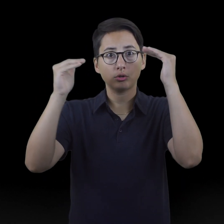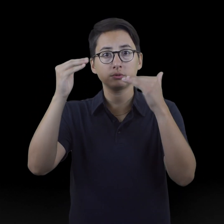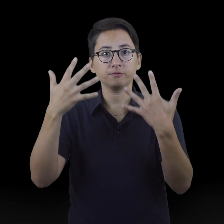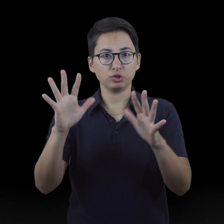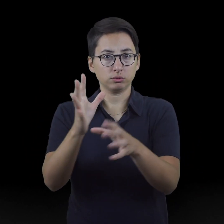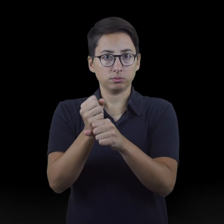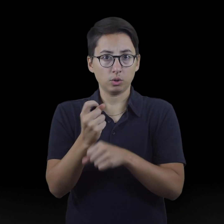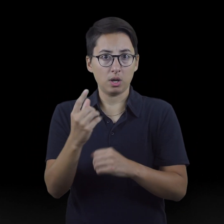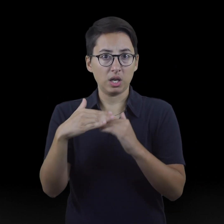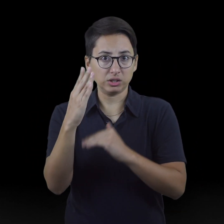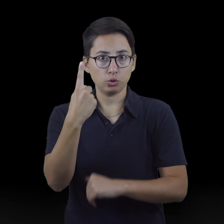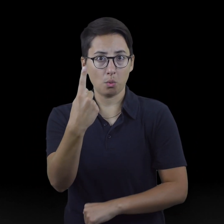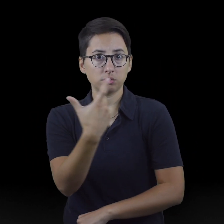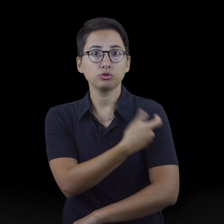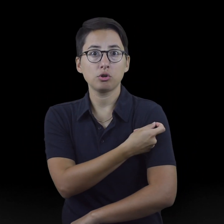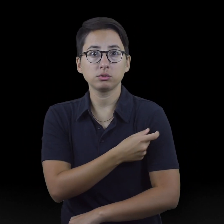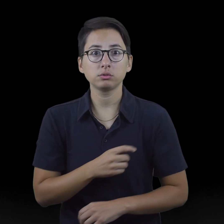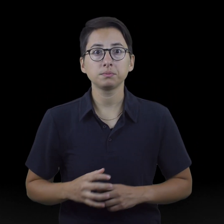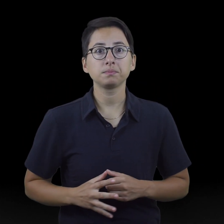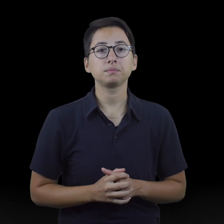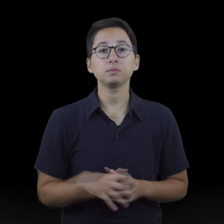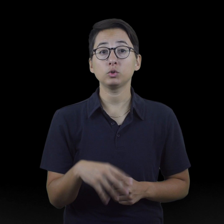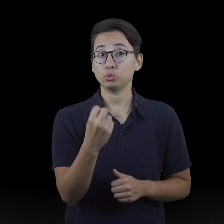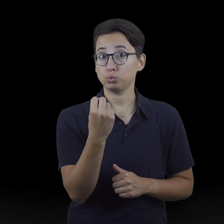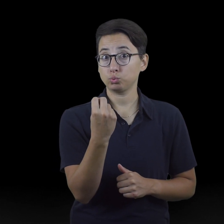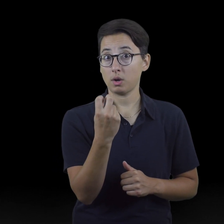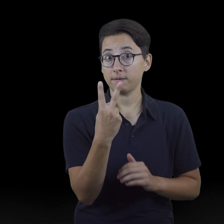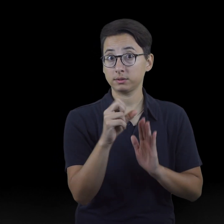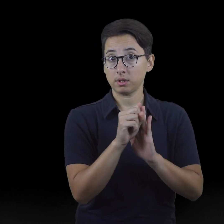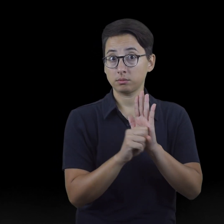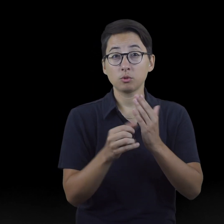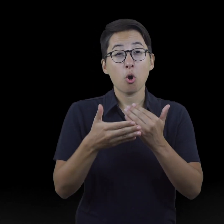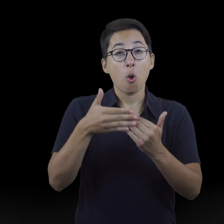of its adult residents receiving one shot, according to the health data.